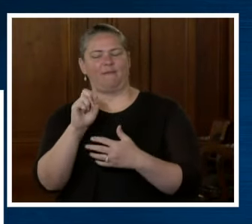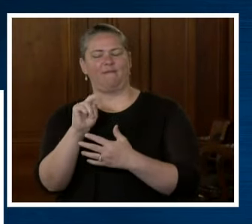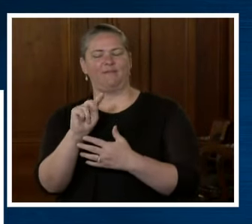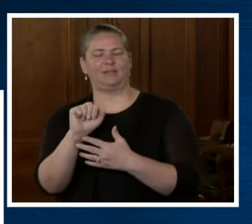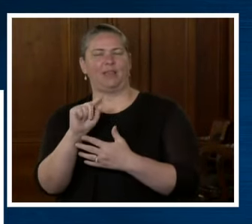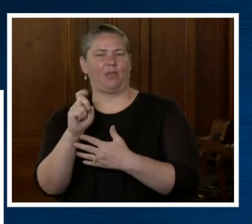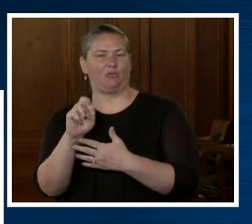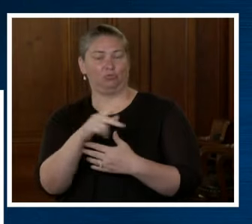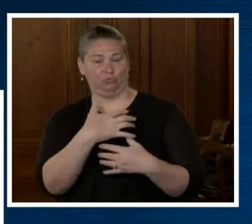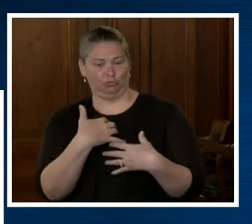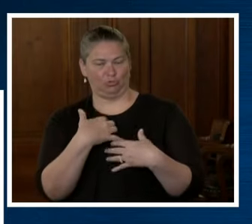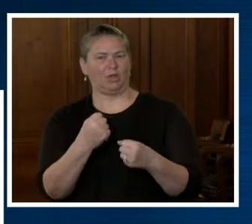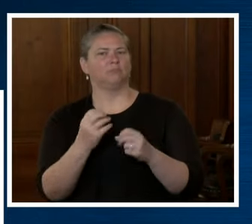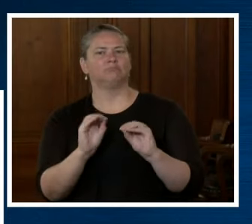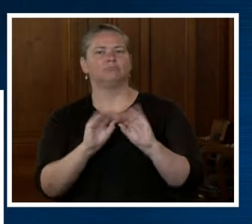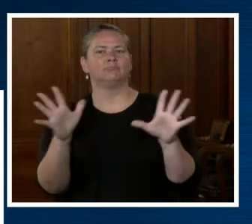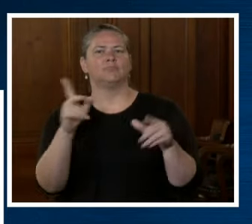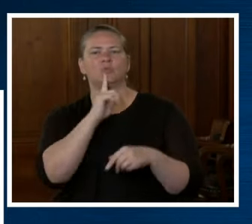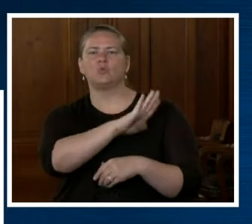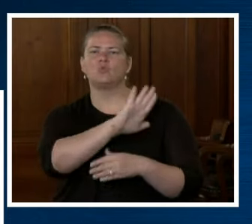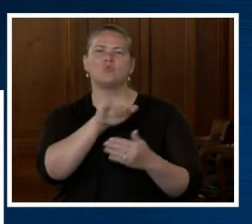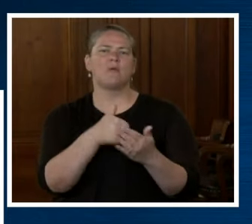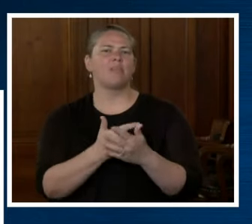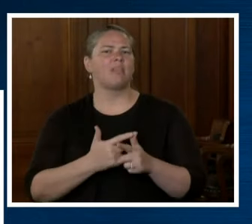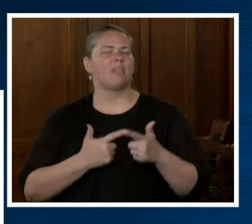MY APOLOGIES. WITH MOST OF US THERE HAVE BEEN